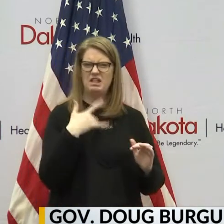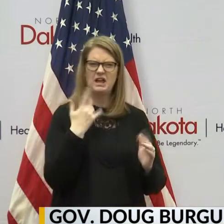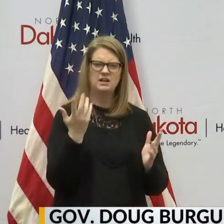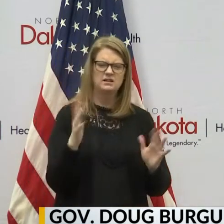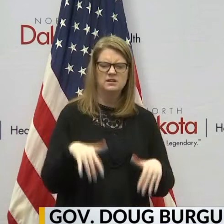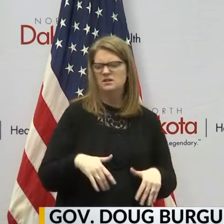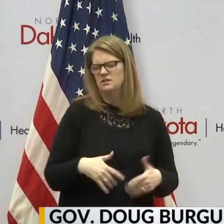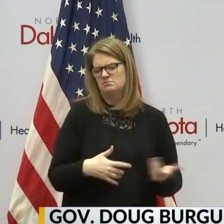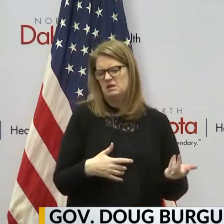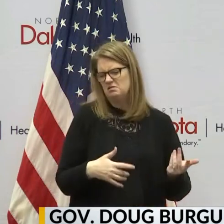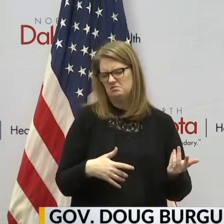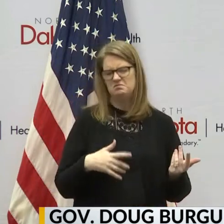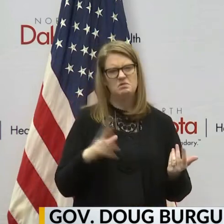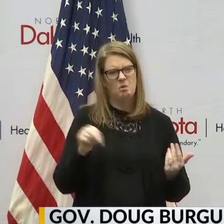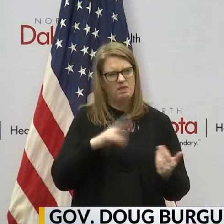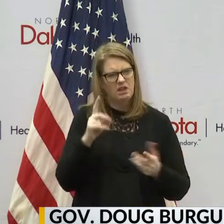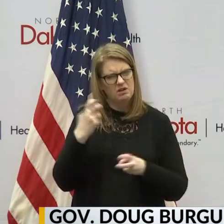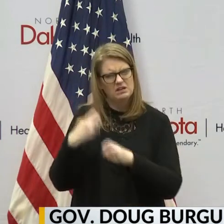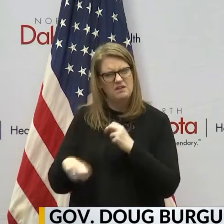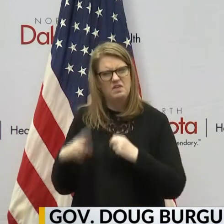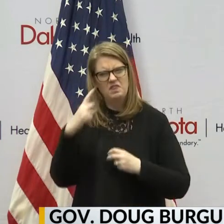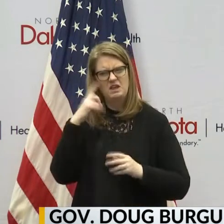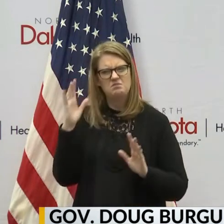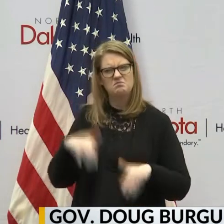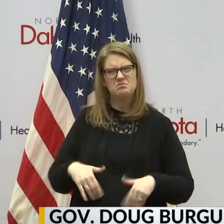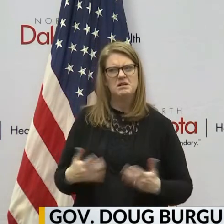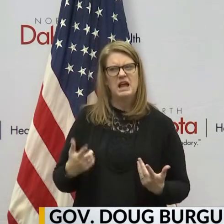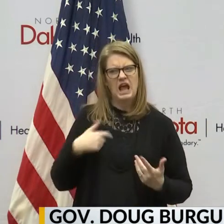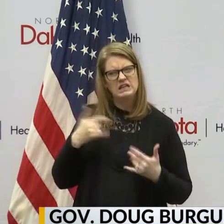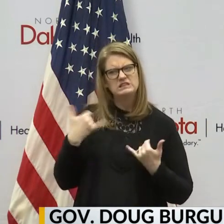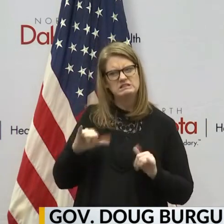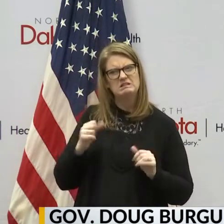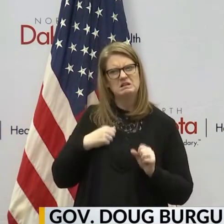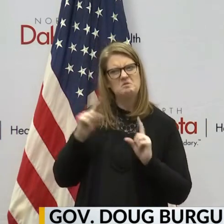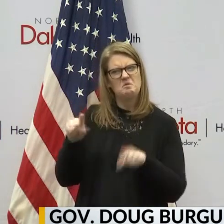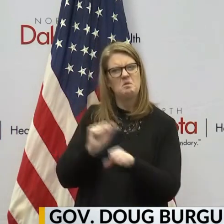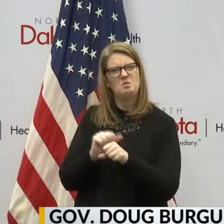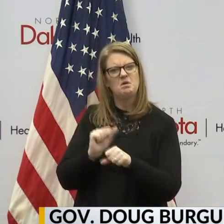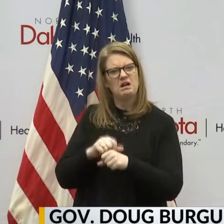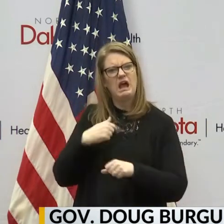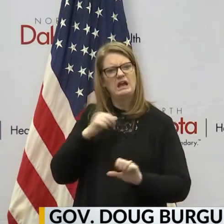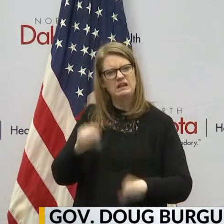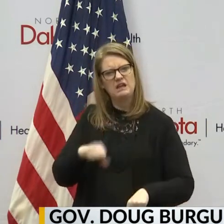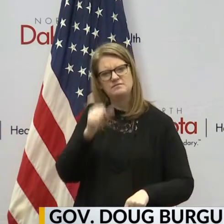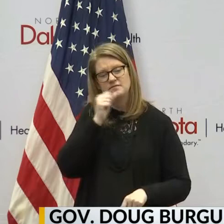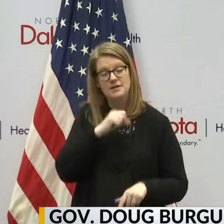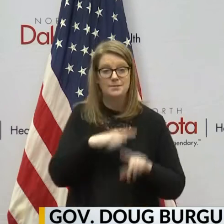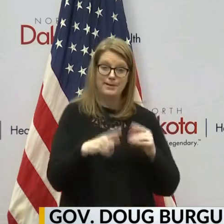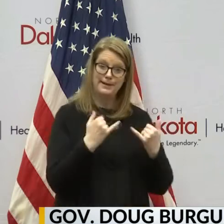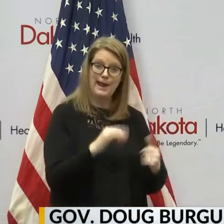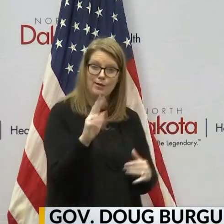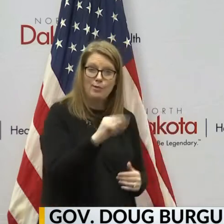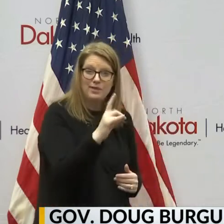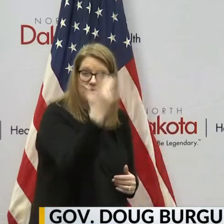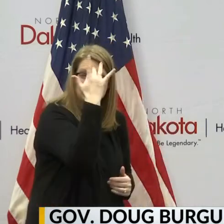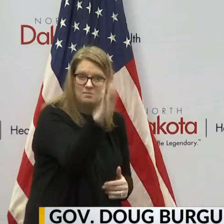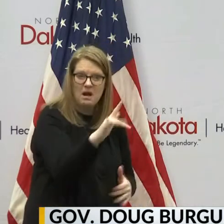AGAIN, SYMPTOMS COULD BE MILD, MORE MILD THAN WHAT YOU MIGHT HAVE STAYED HOME FOR BEFORE.